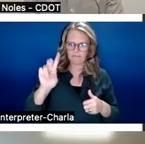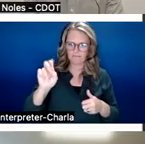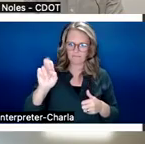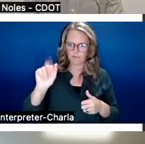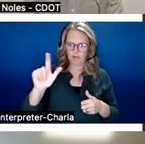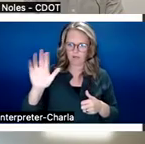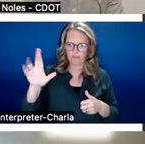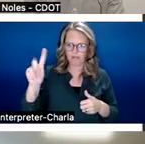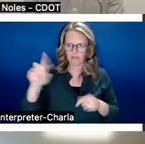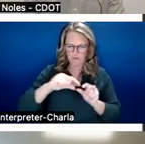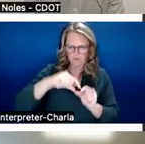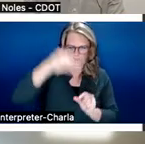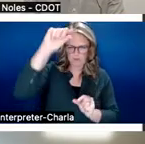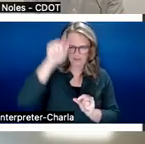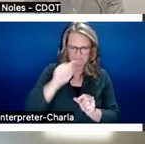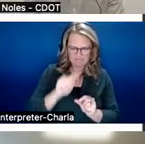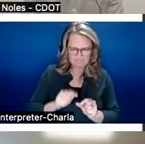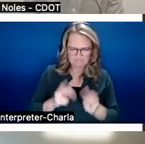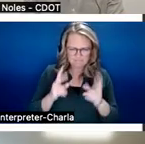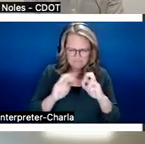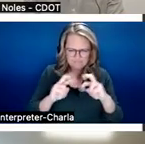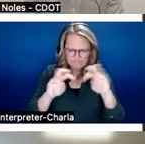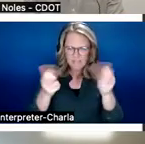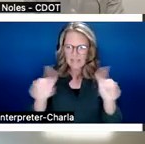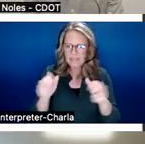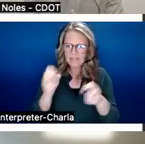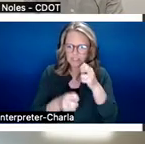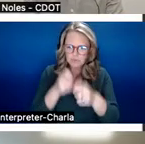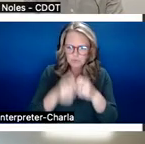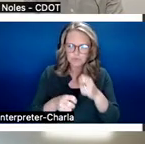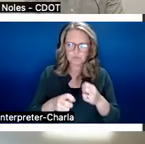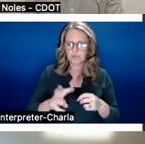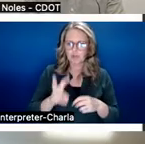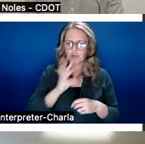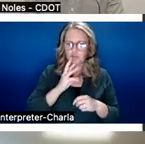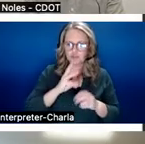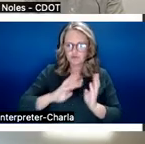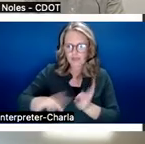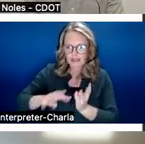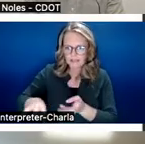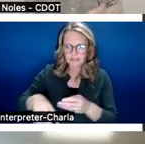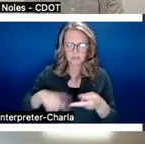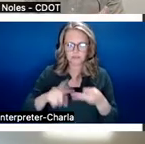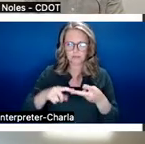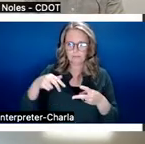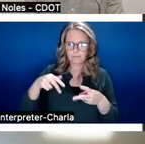as I mentioned, drainage, pedestrian access, property access.